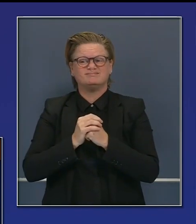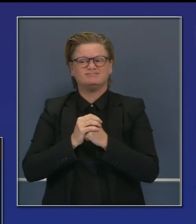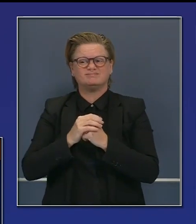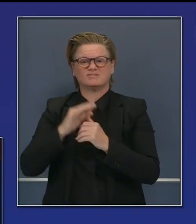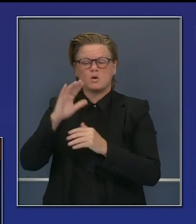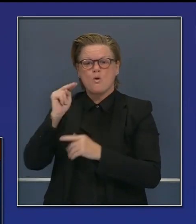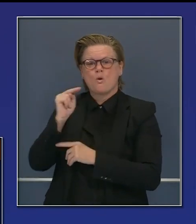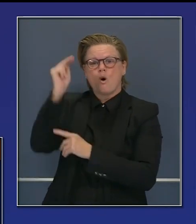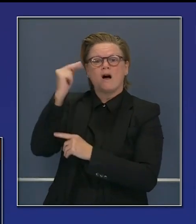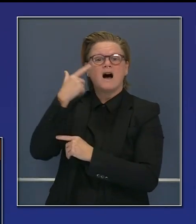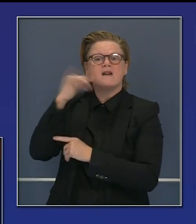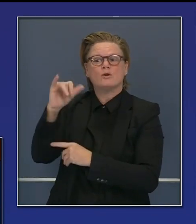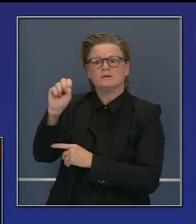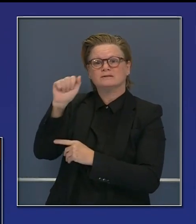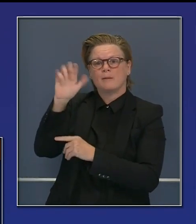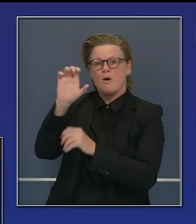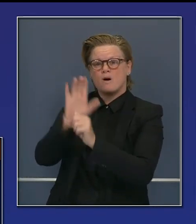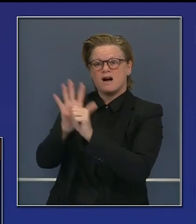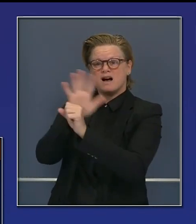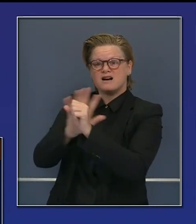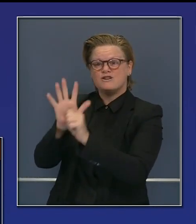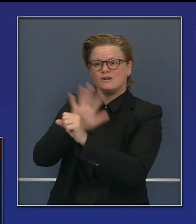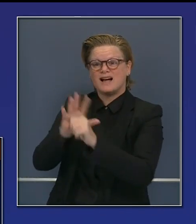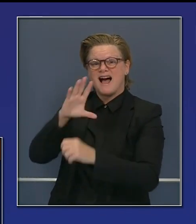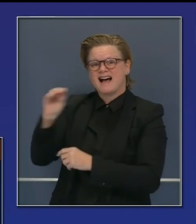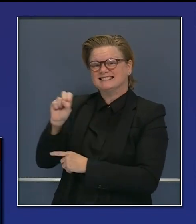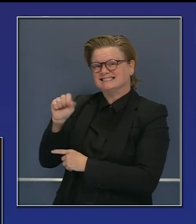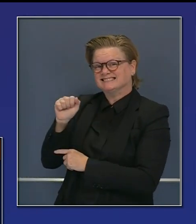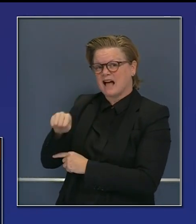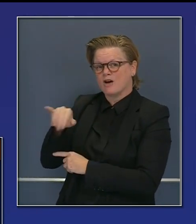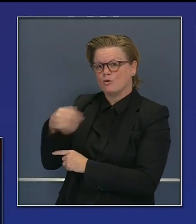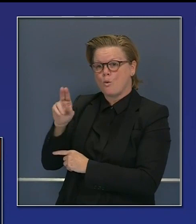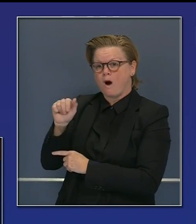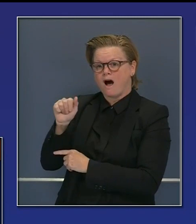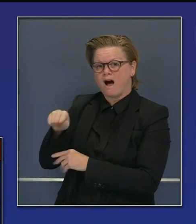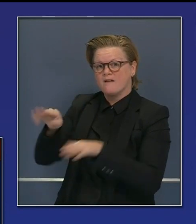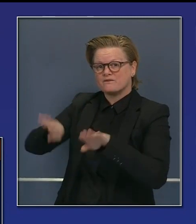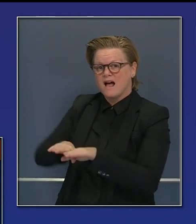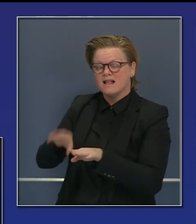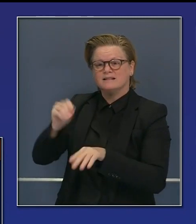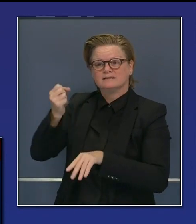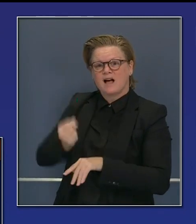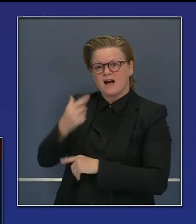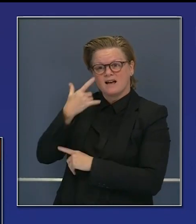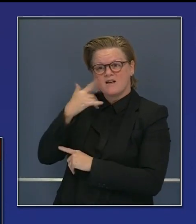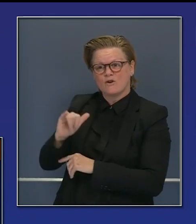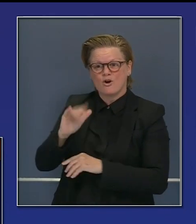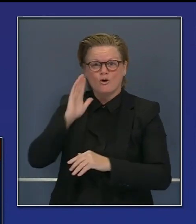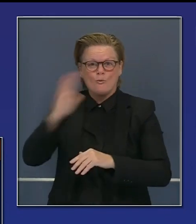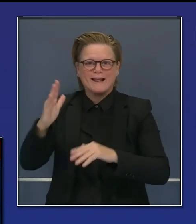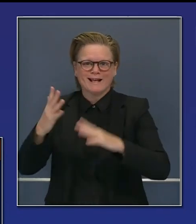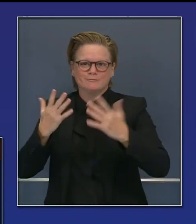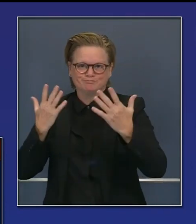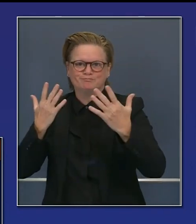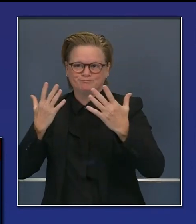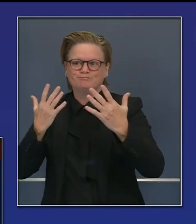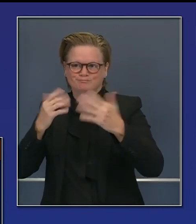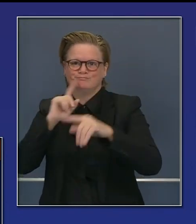LATE AS THE NEXT WEEK OR SO, THAT THE GREATER SACRAMENTO, NORTHERN CALIFORNIA REGION, AS WELL AS SAN JOAQUIN VALLEY AND